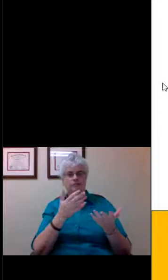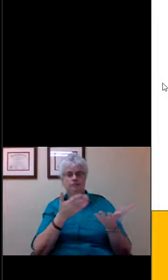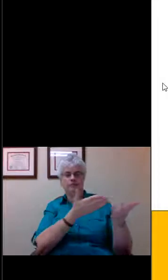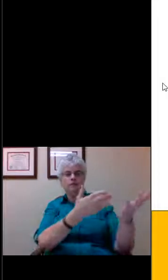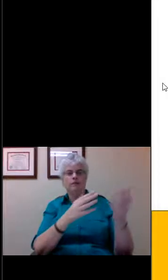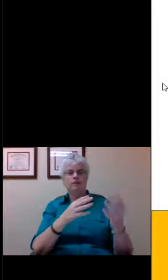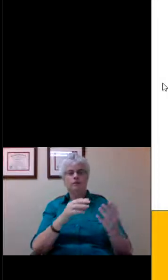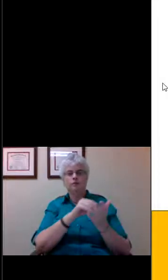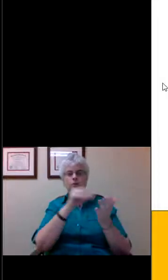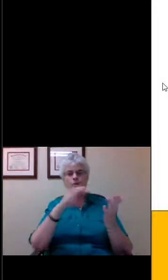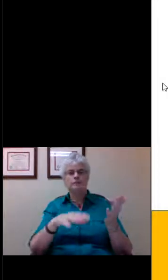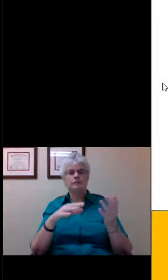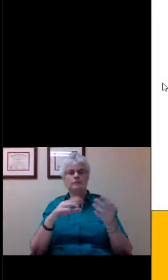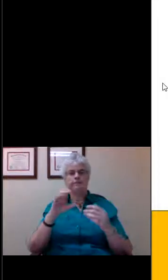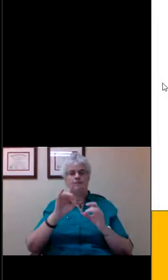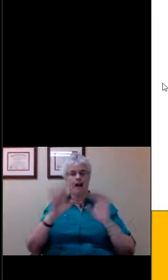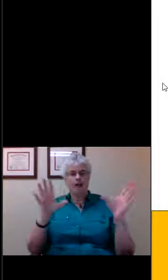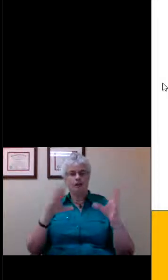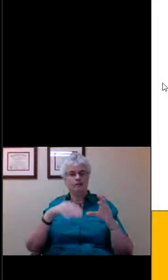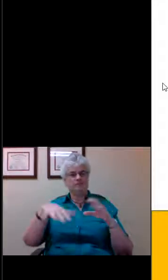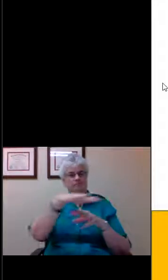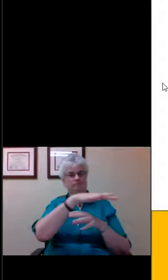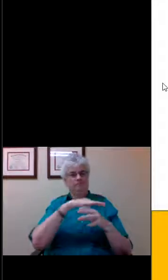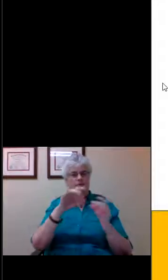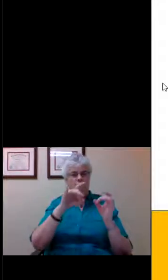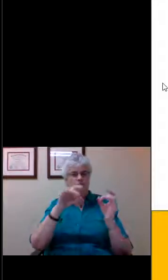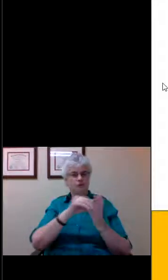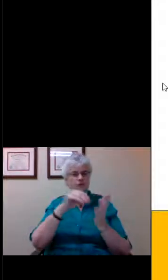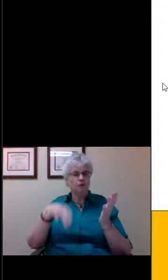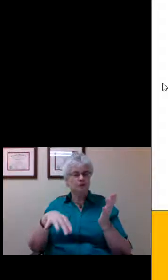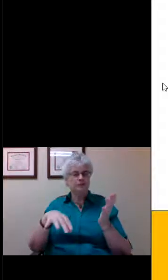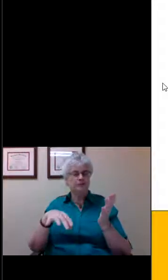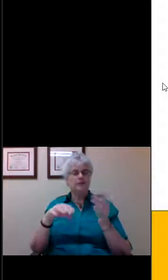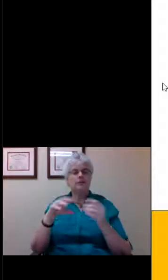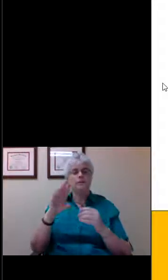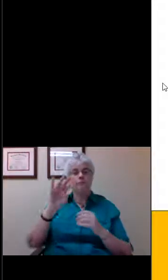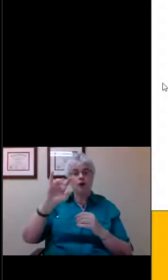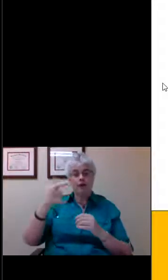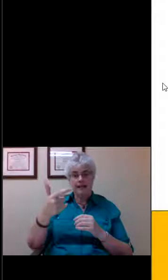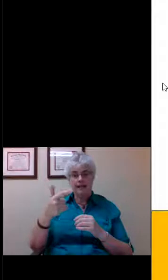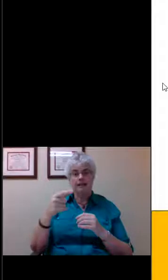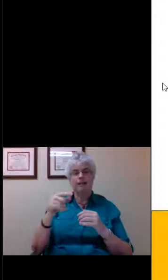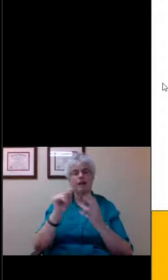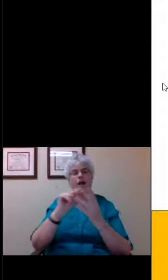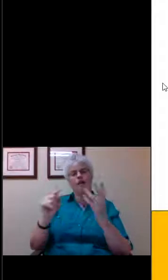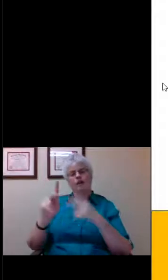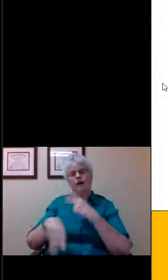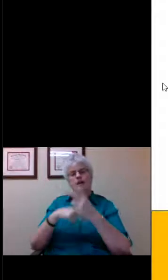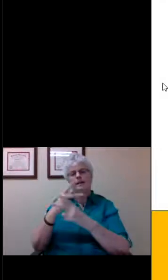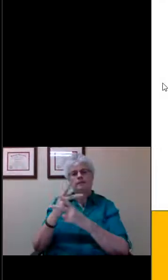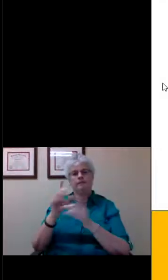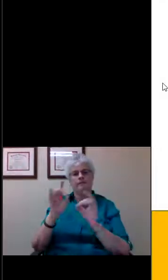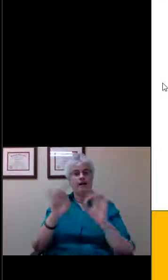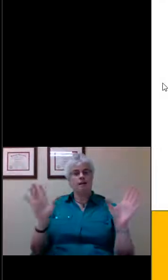navigating student violence and and student bullying and all those sorts